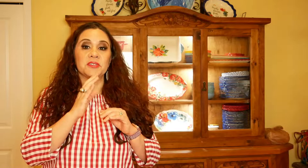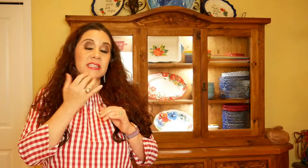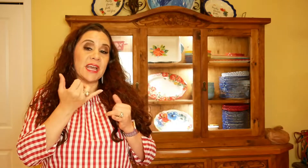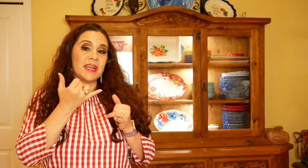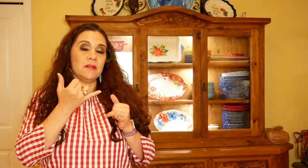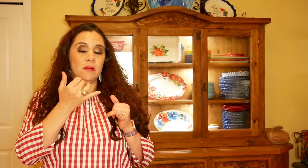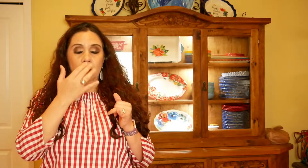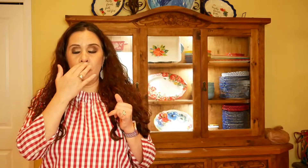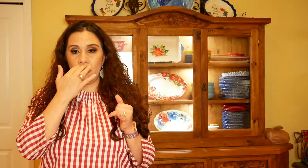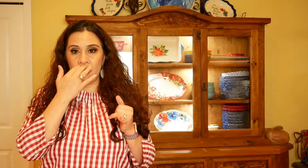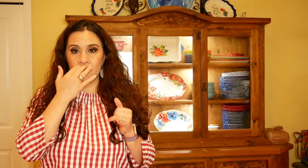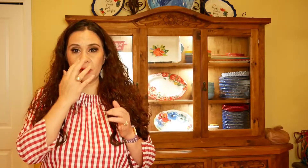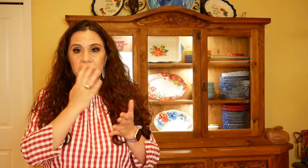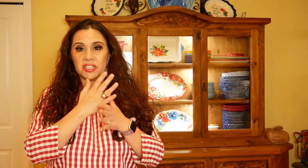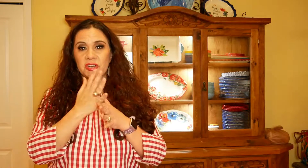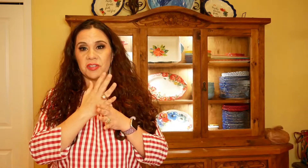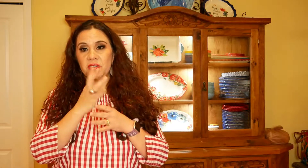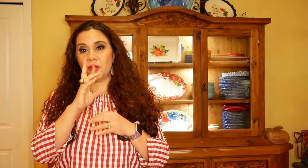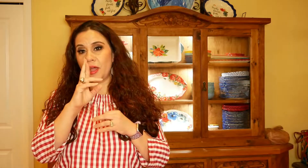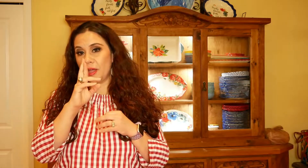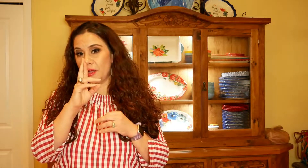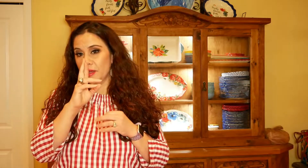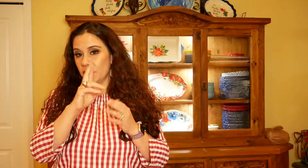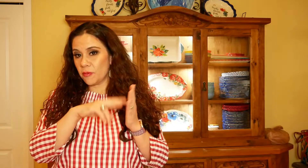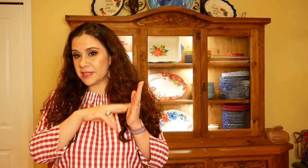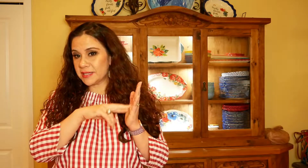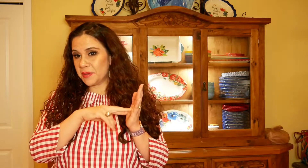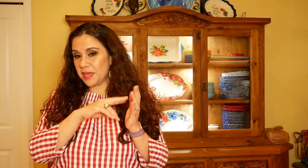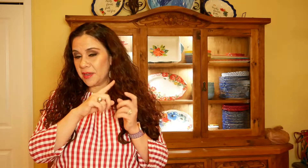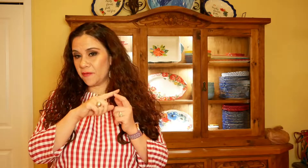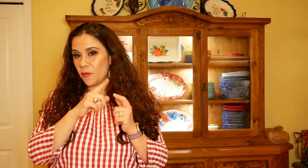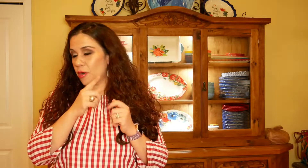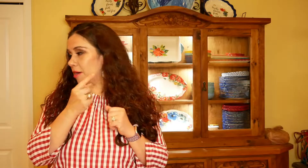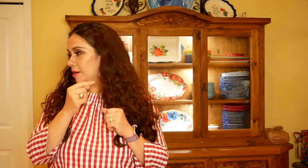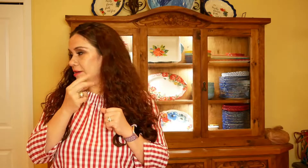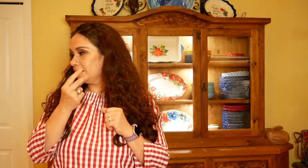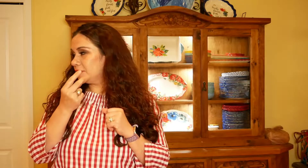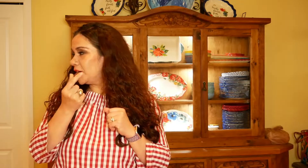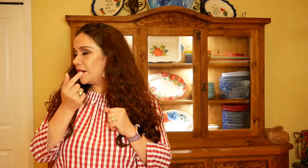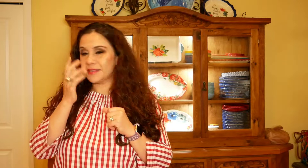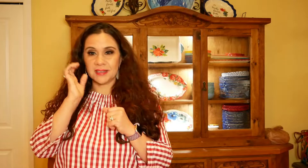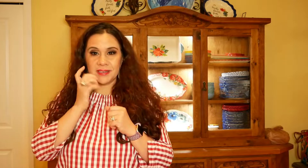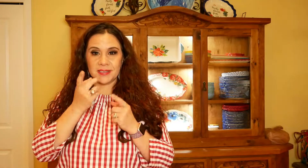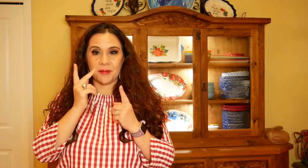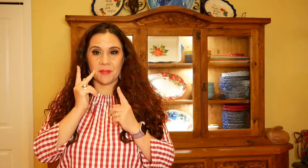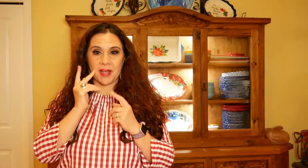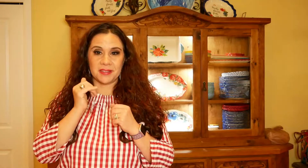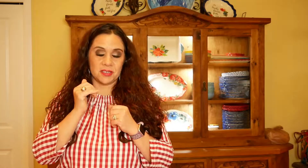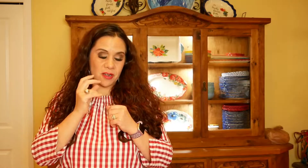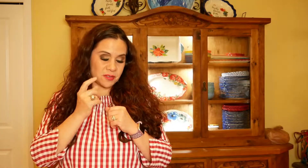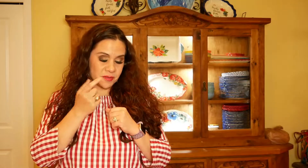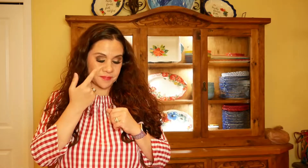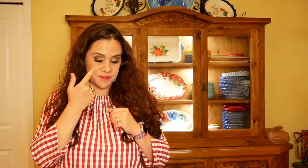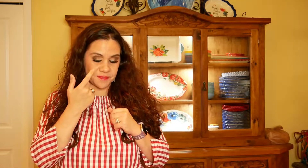today we're going to share with you a recipe for the dogs elena's coming back the dogs are